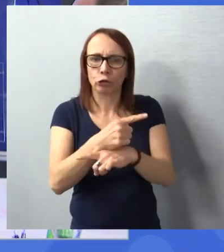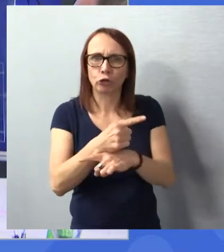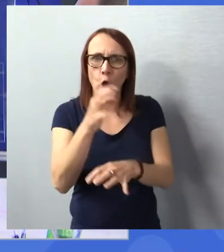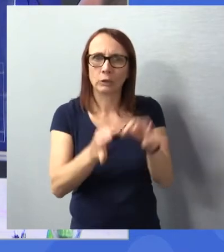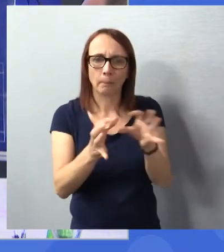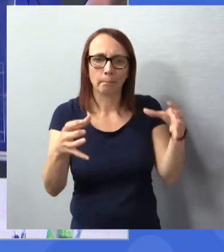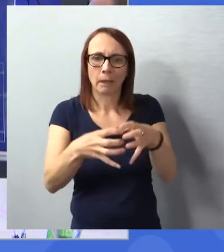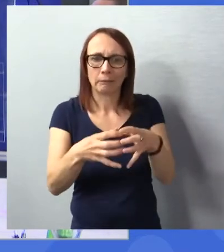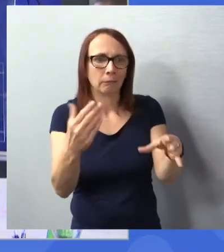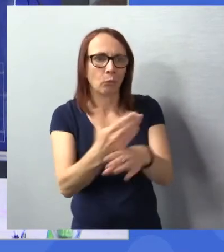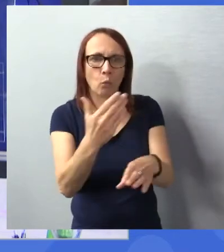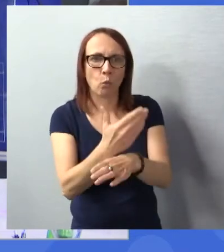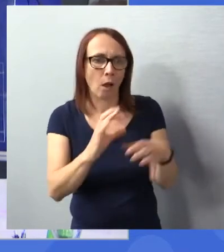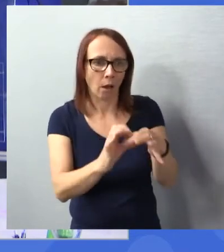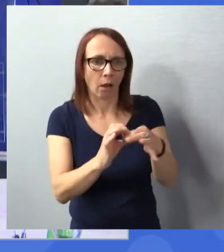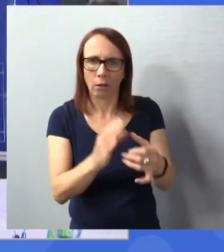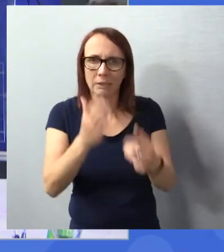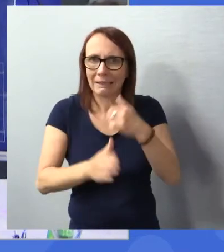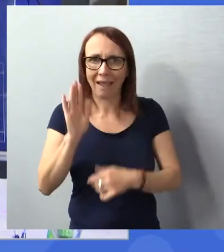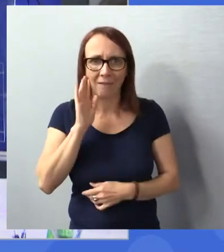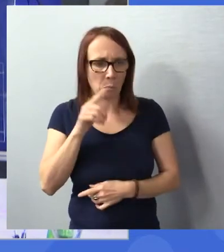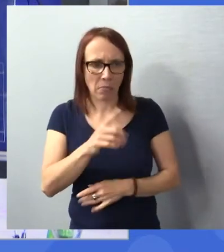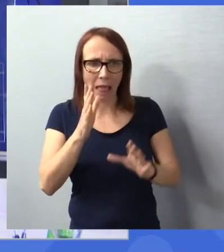to be more public engagement in that to see that this is happening behind the